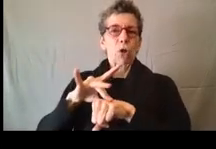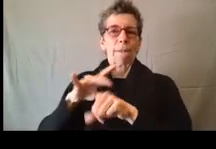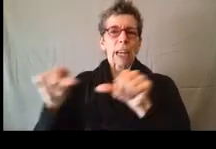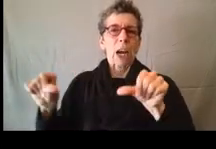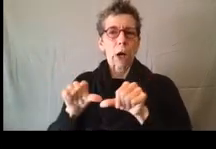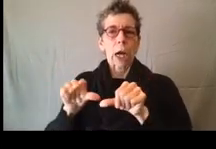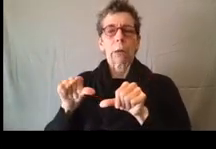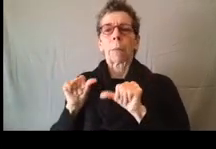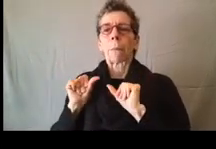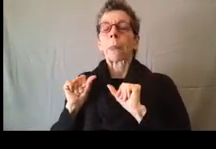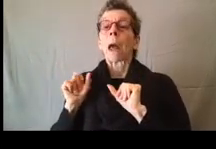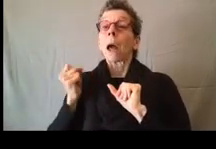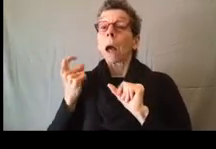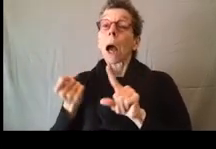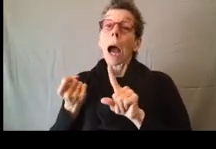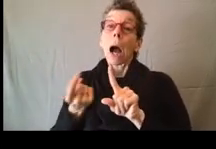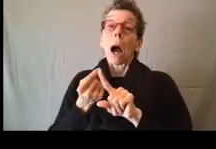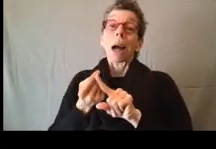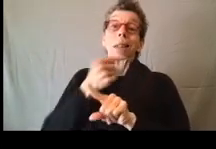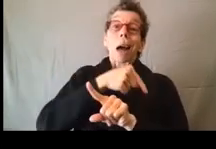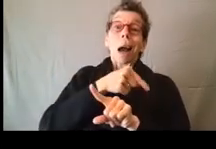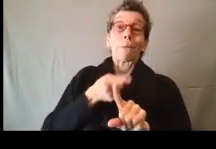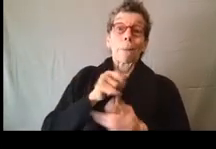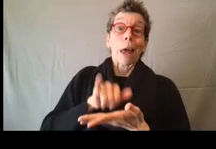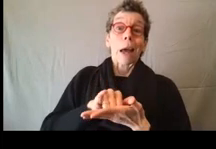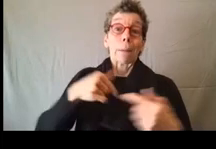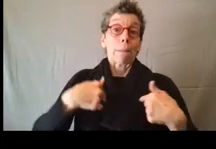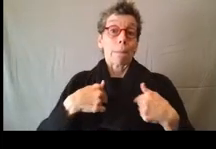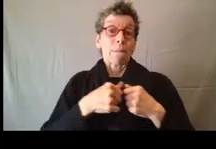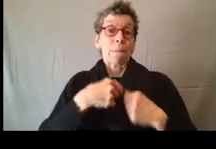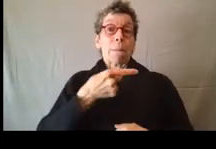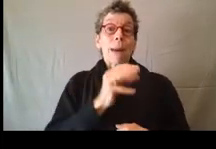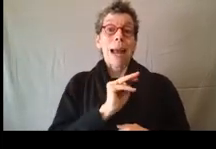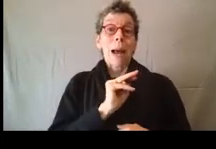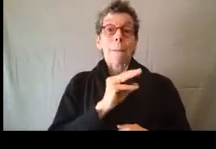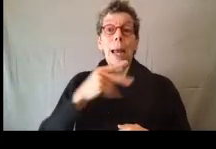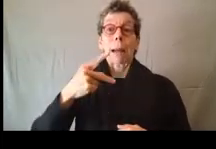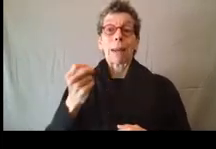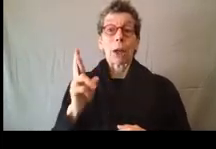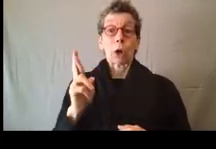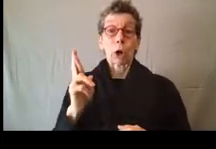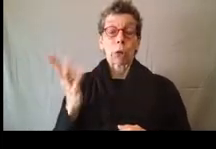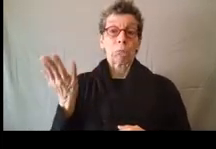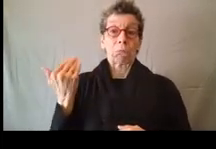aside to that, Pam and I did some work with Peter a few years ago at Mississippi Valley